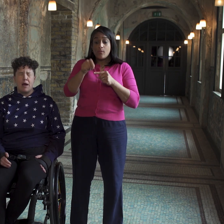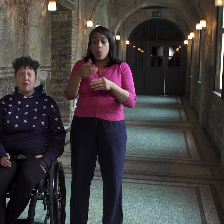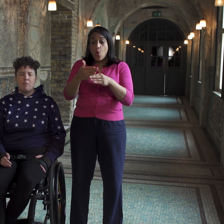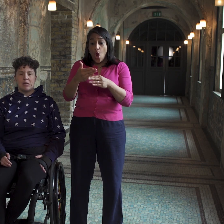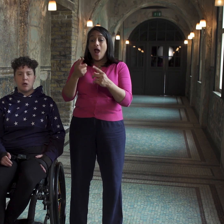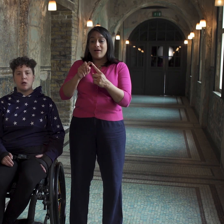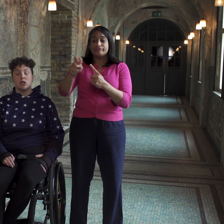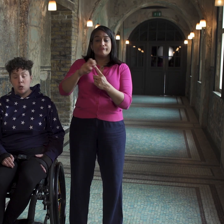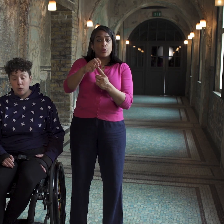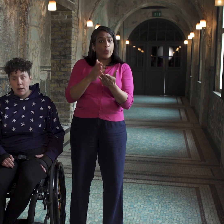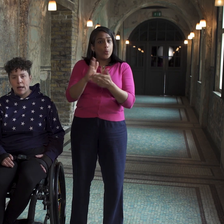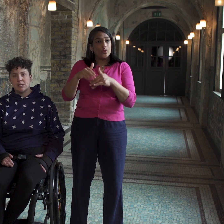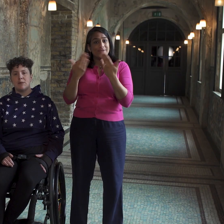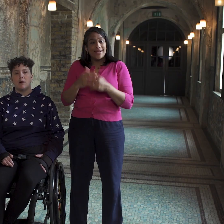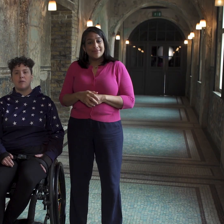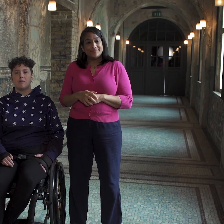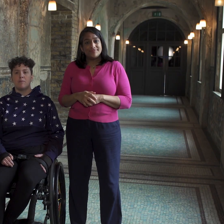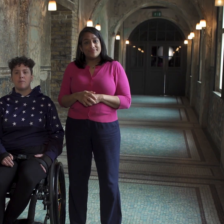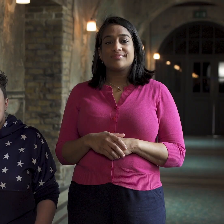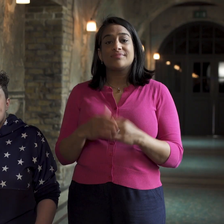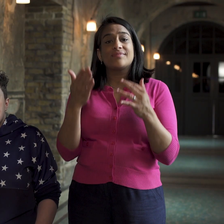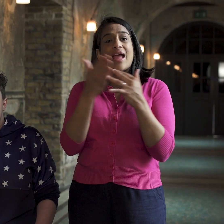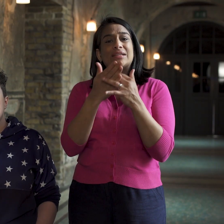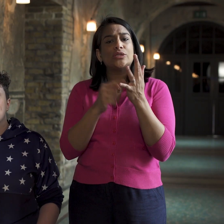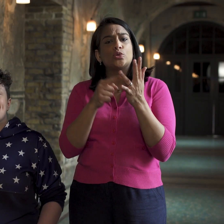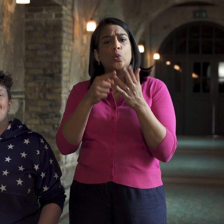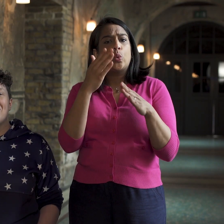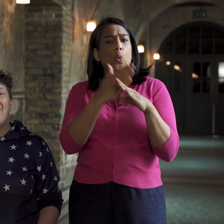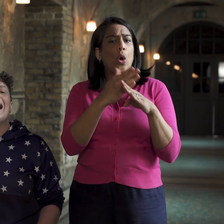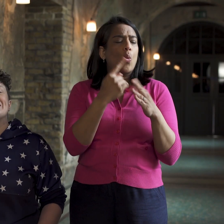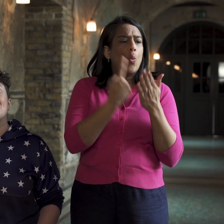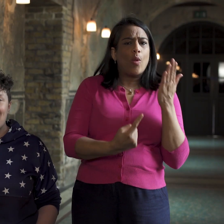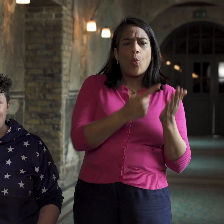and then pay for a massage so you can relax in a bath. hedgehog, biscuit